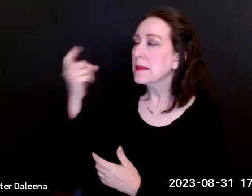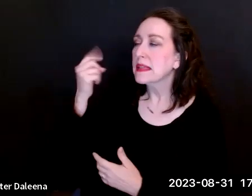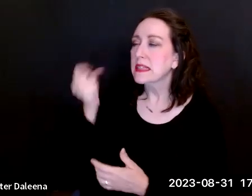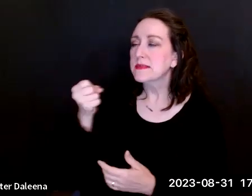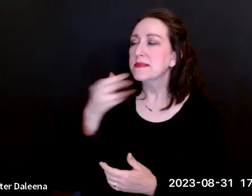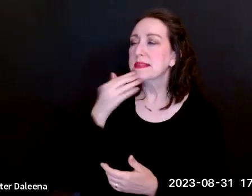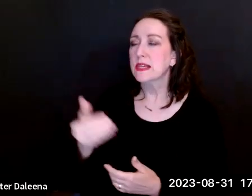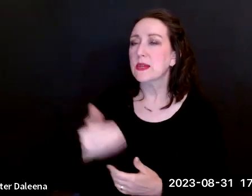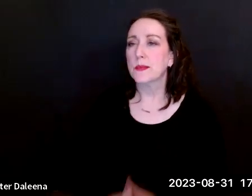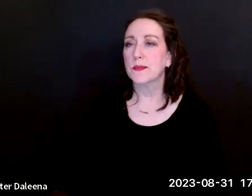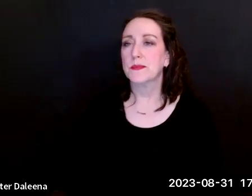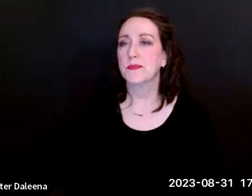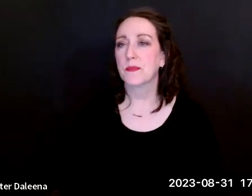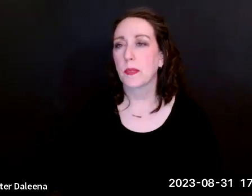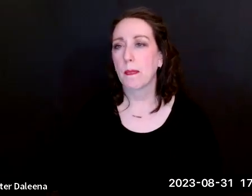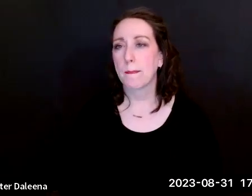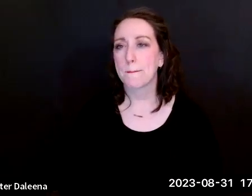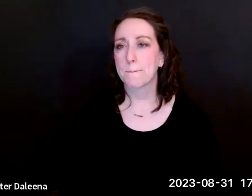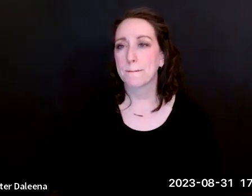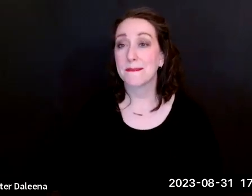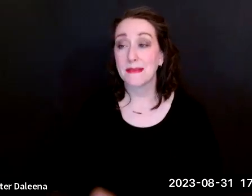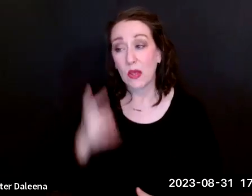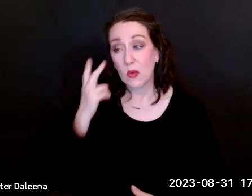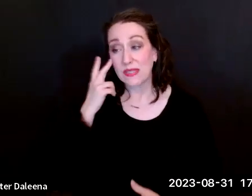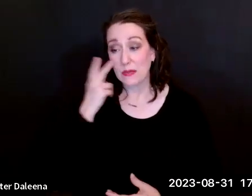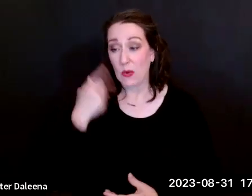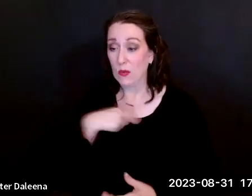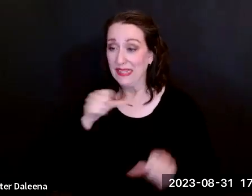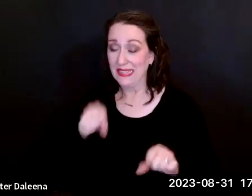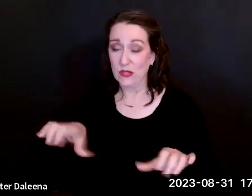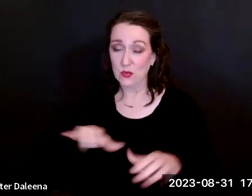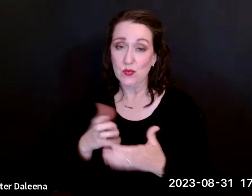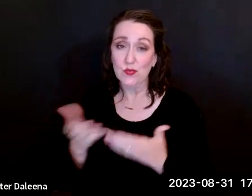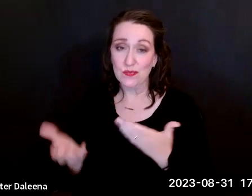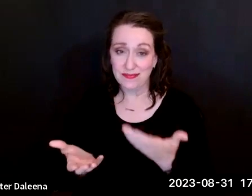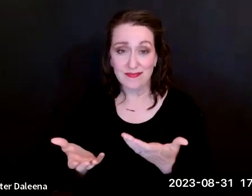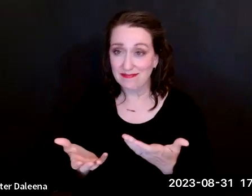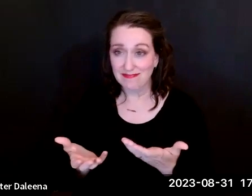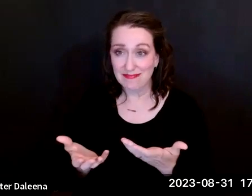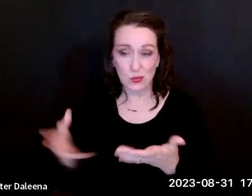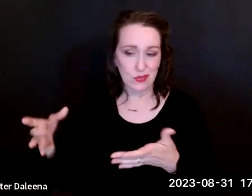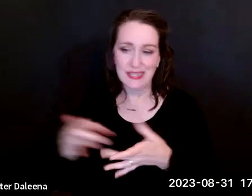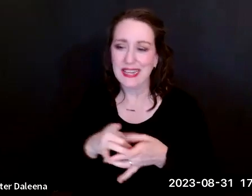um thank you um we'll uh see what we can do to um just connect with our colleagues